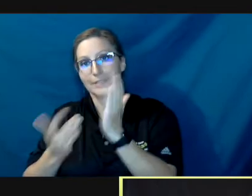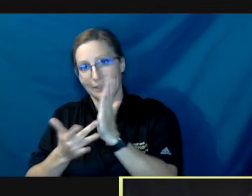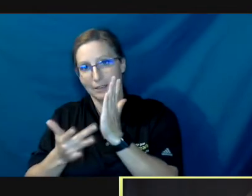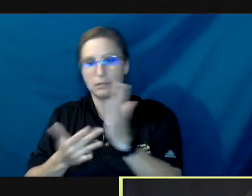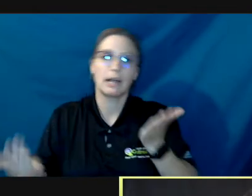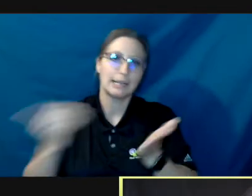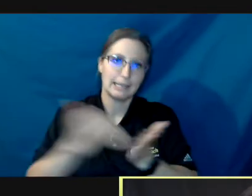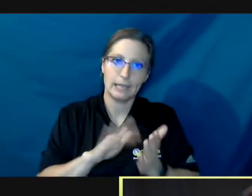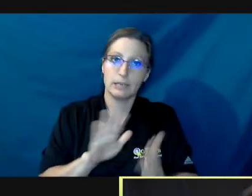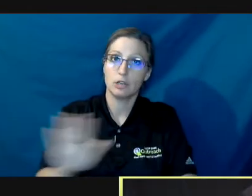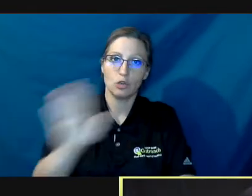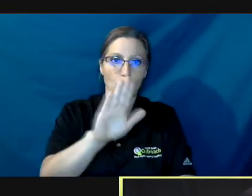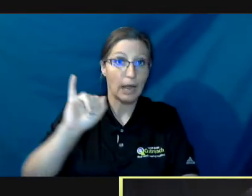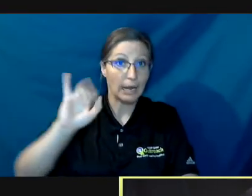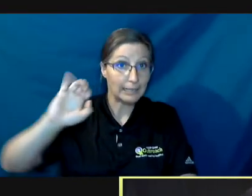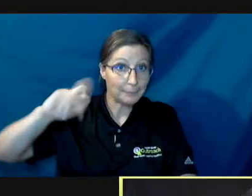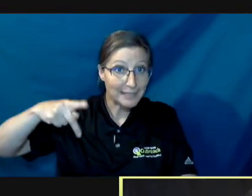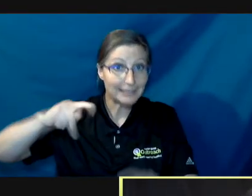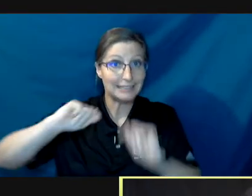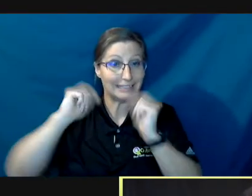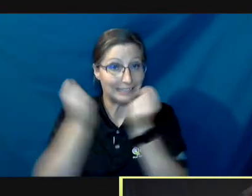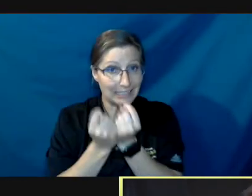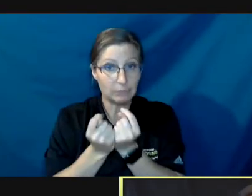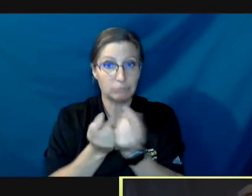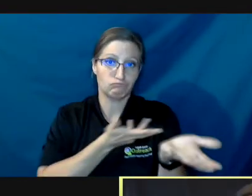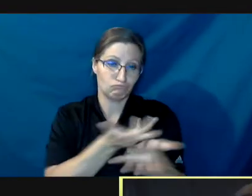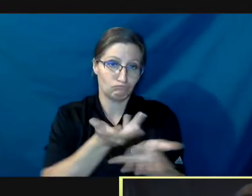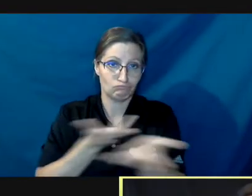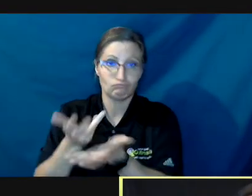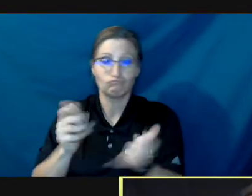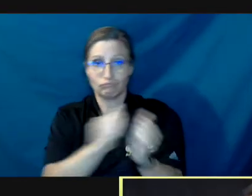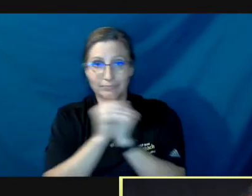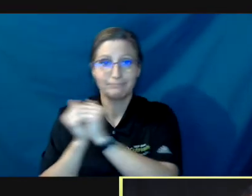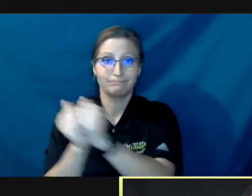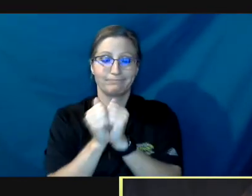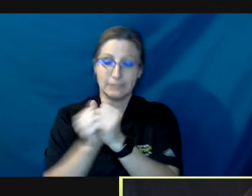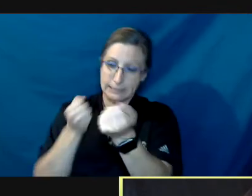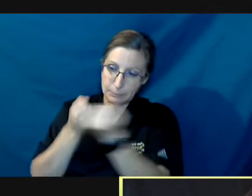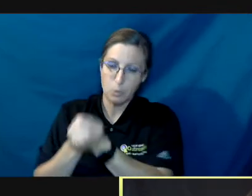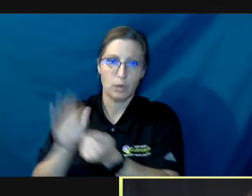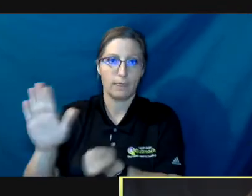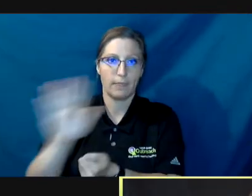Again, that's the discussion with your IEP team and working together to support the goals of the student.